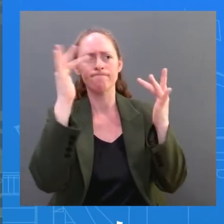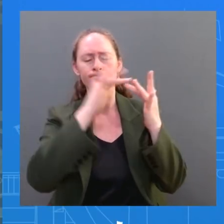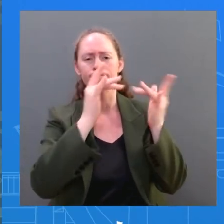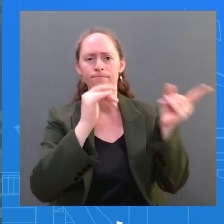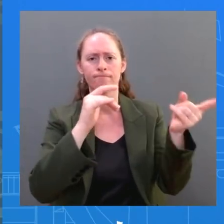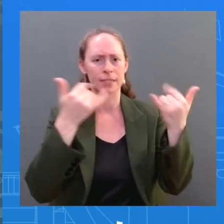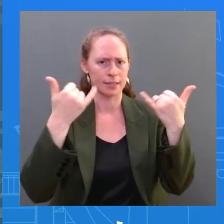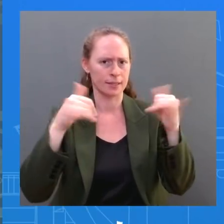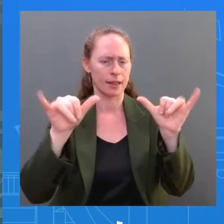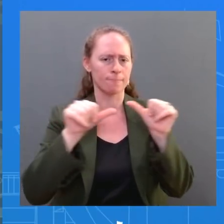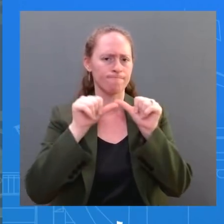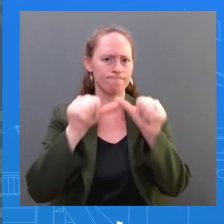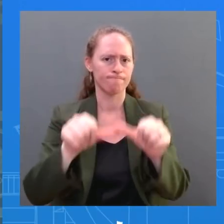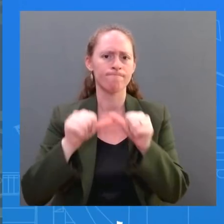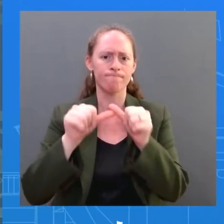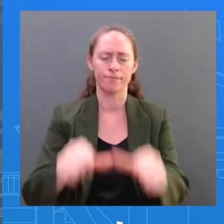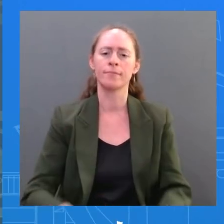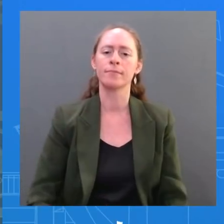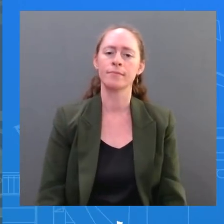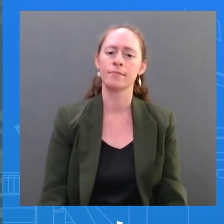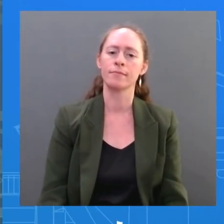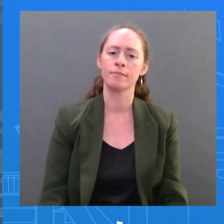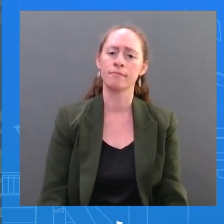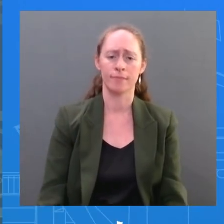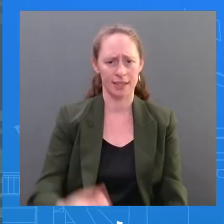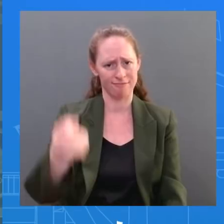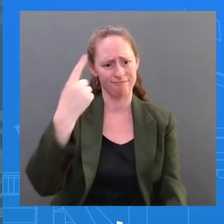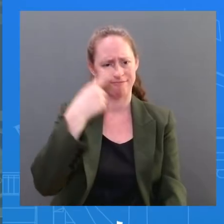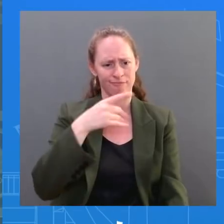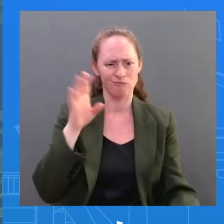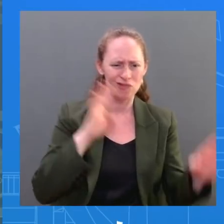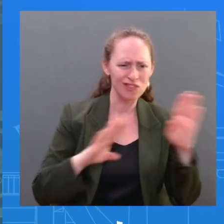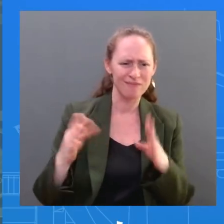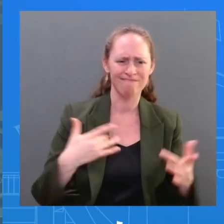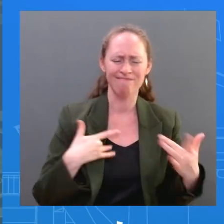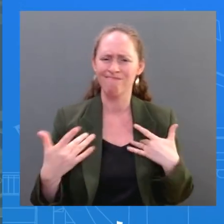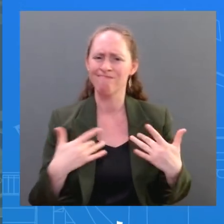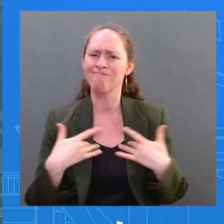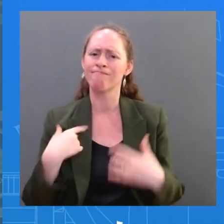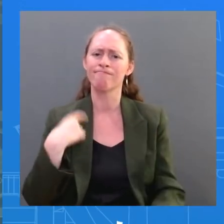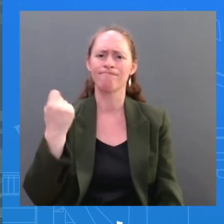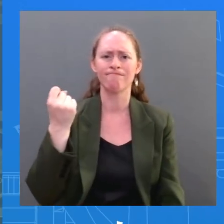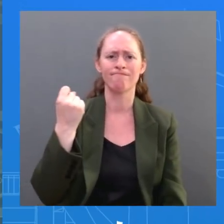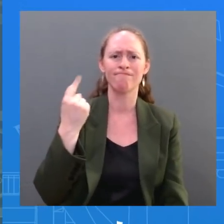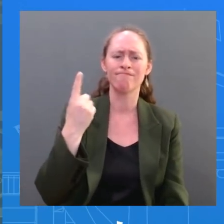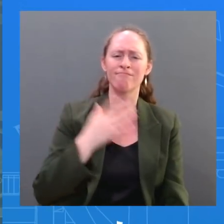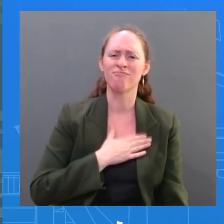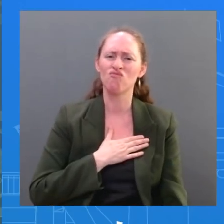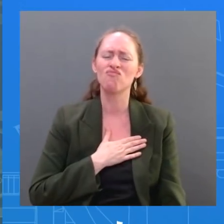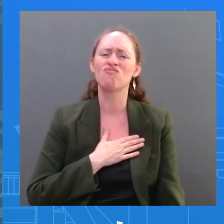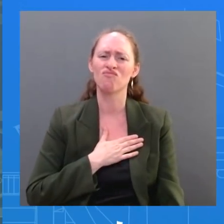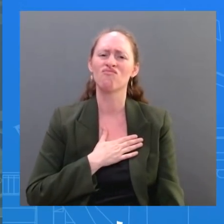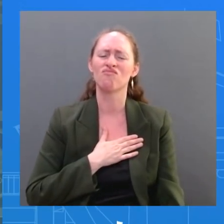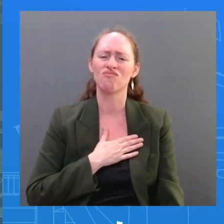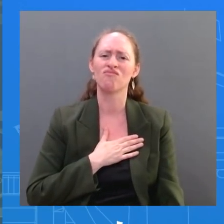We can't even -- we can't even imagine what they must be going through. I don't want to imagine. We continue to urge cooperation between Israel